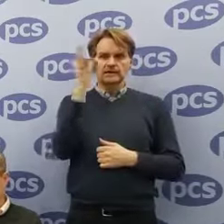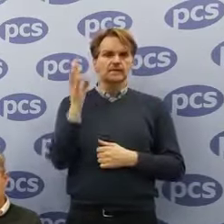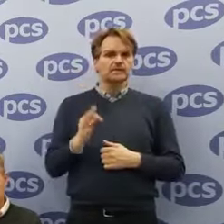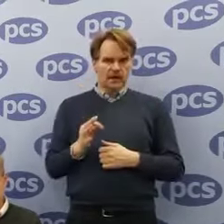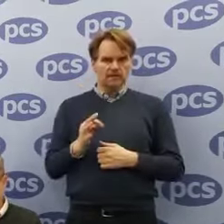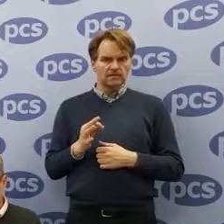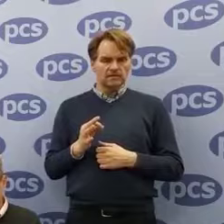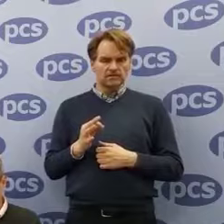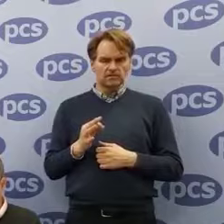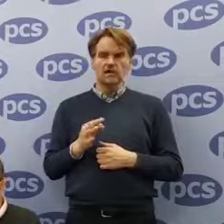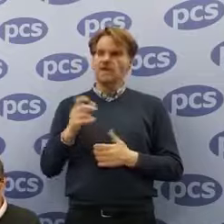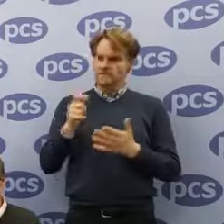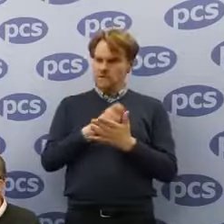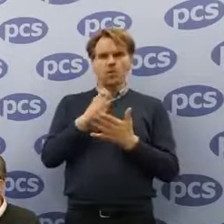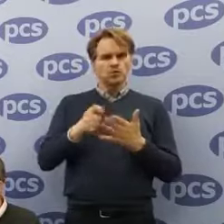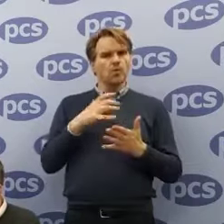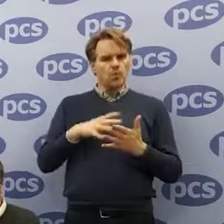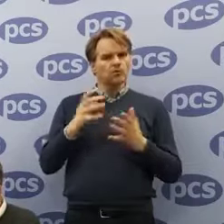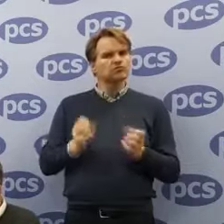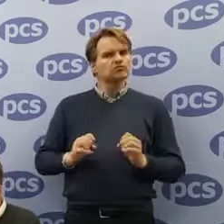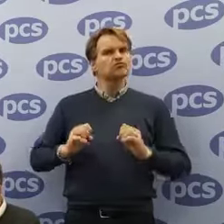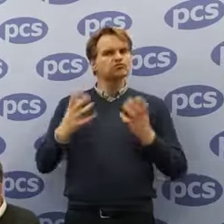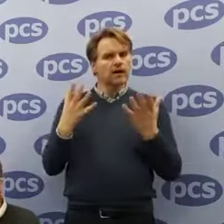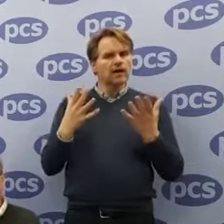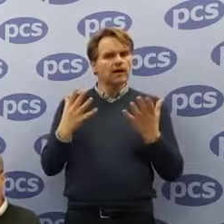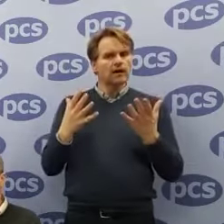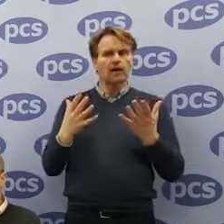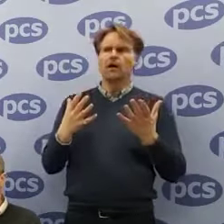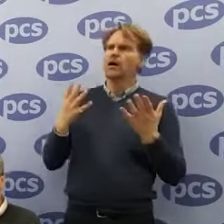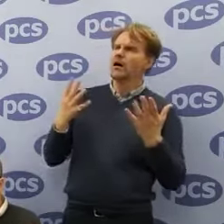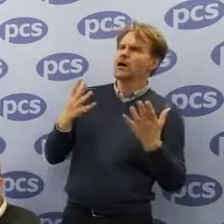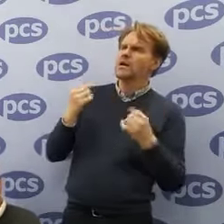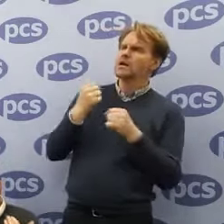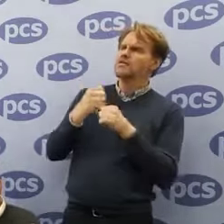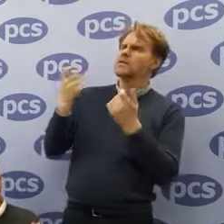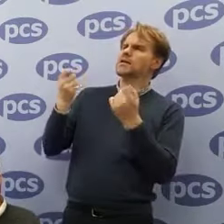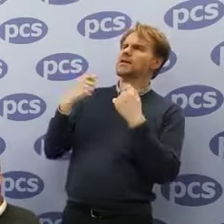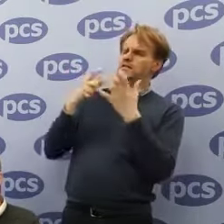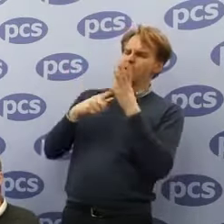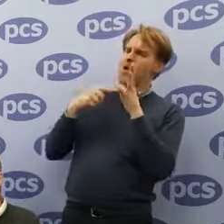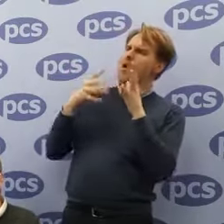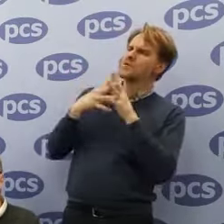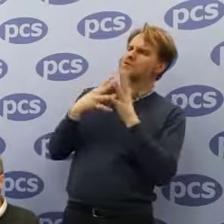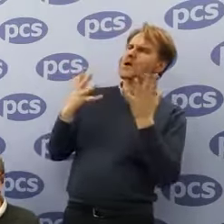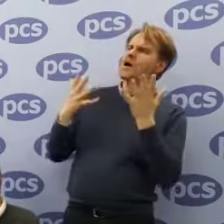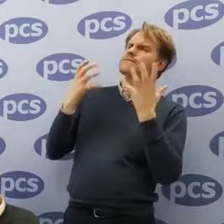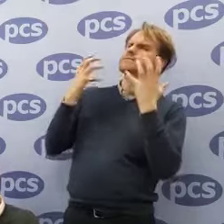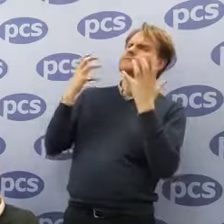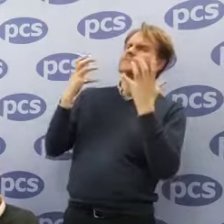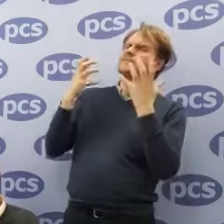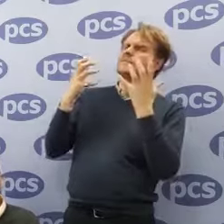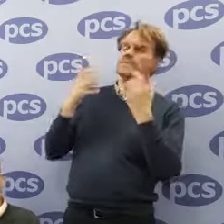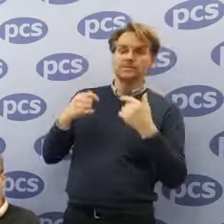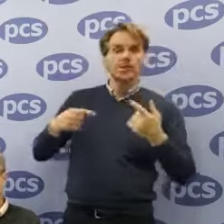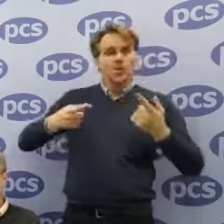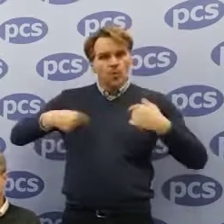they don't impose on anybody else, you're bound to be angry. First and foremost I think we have to direct that anger at the government the laws should be